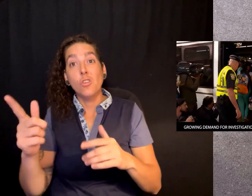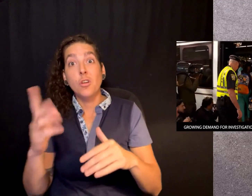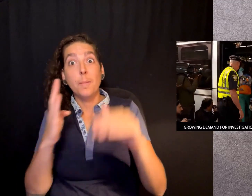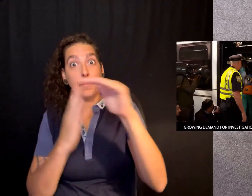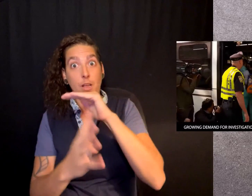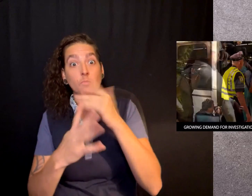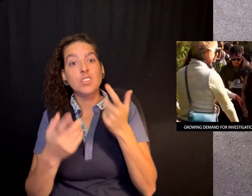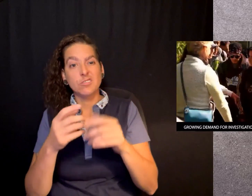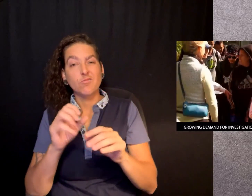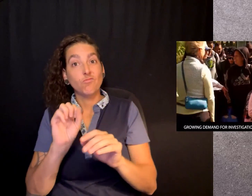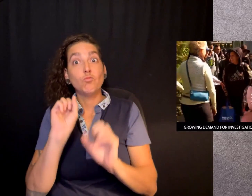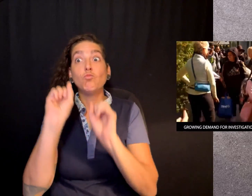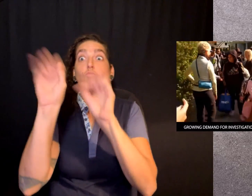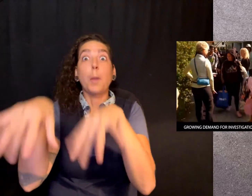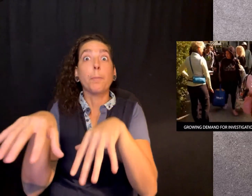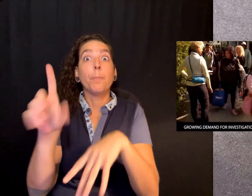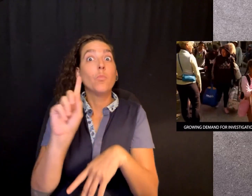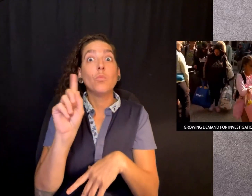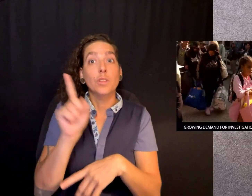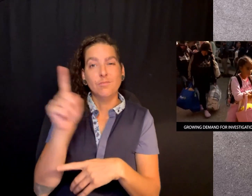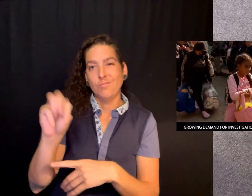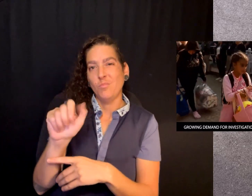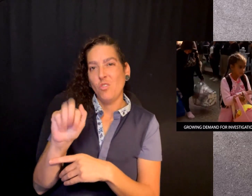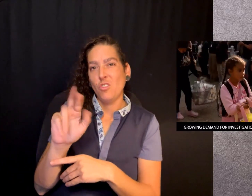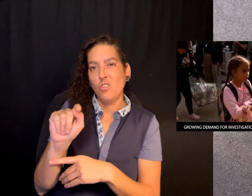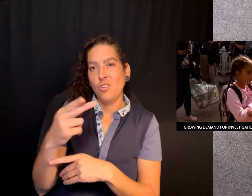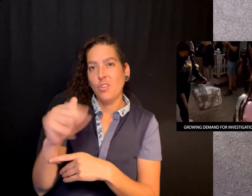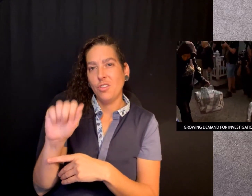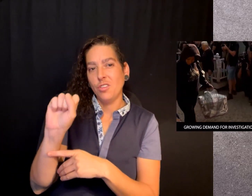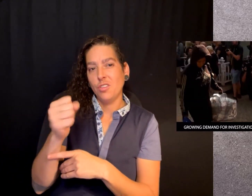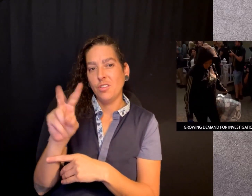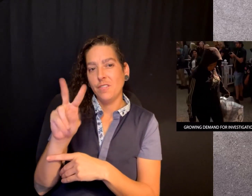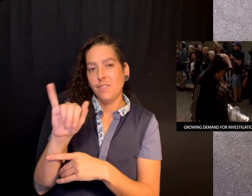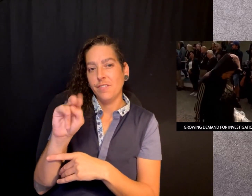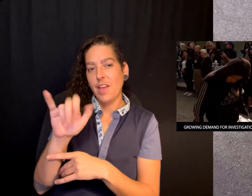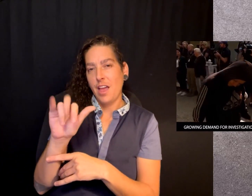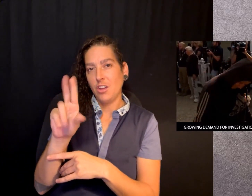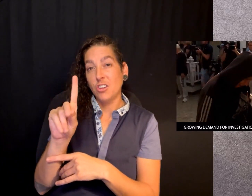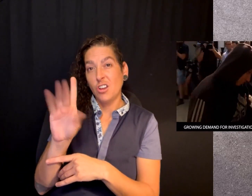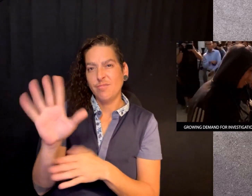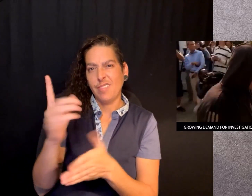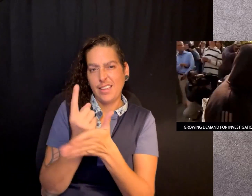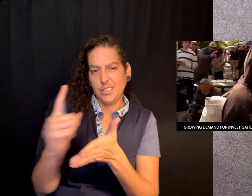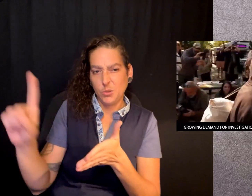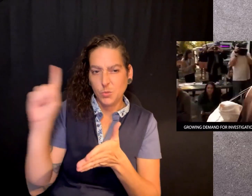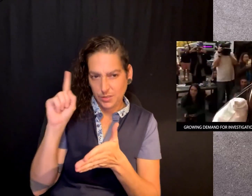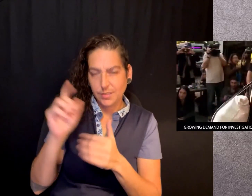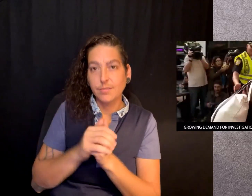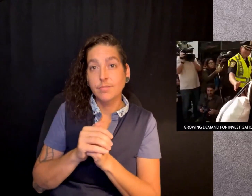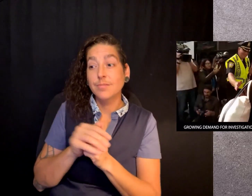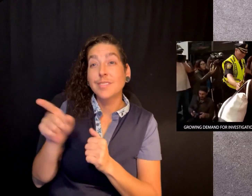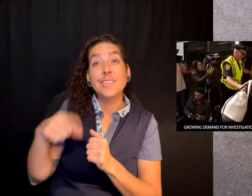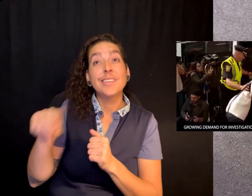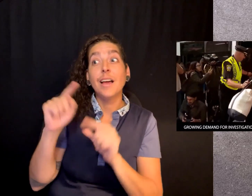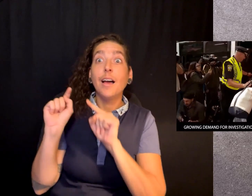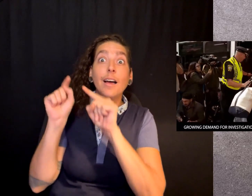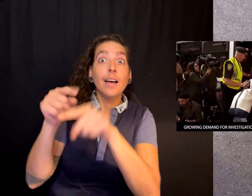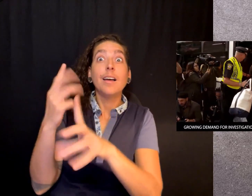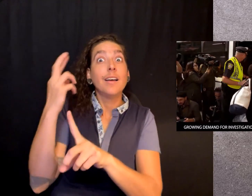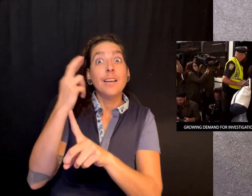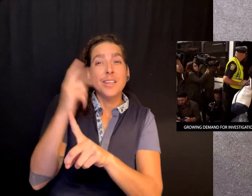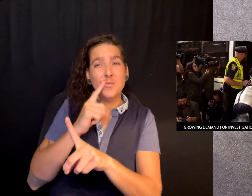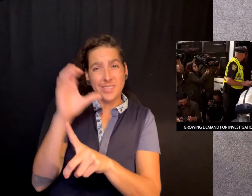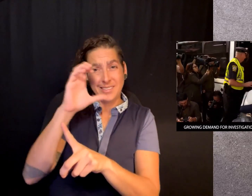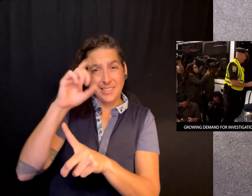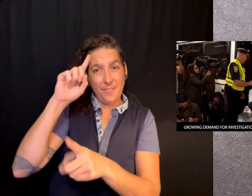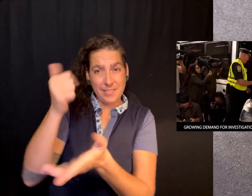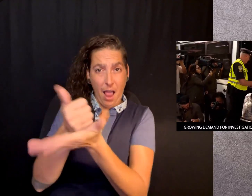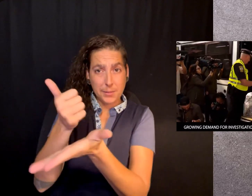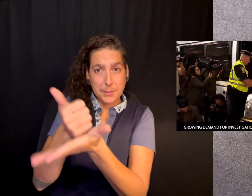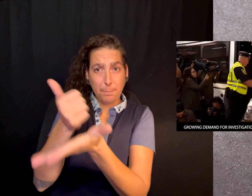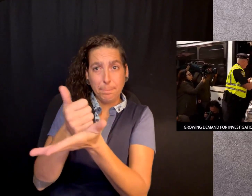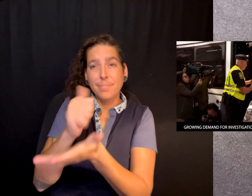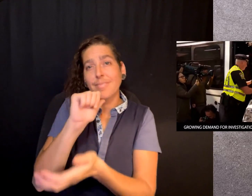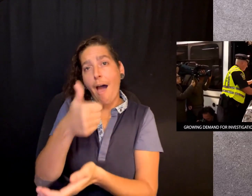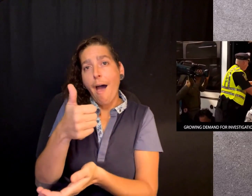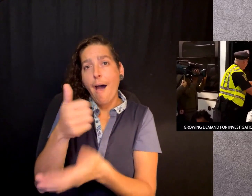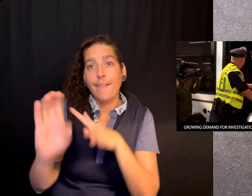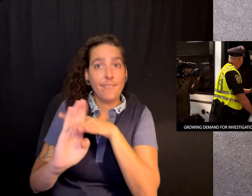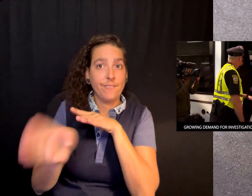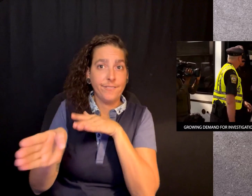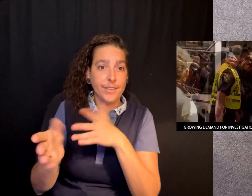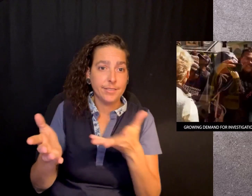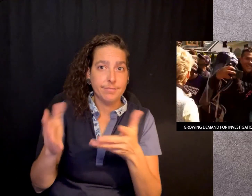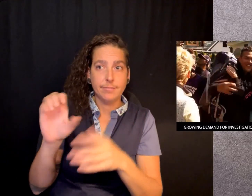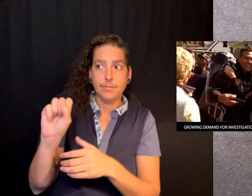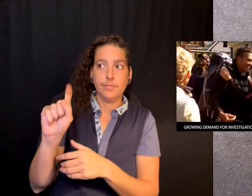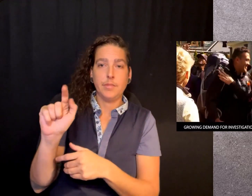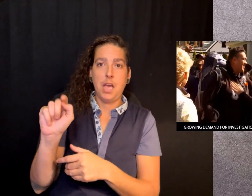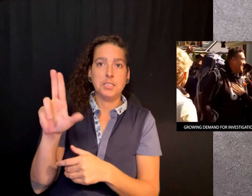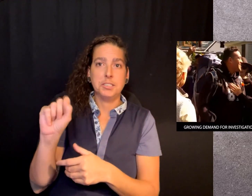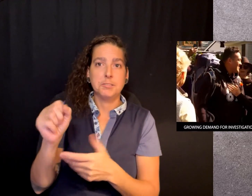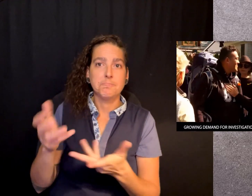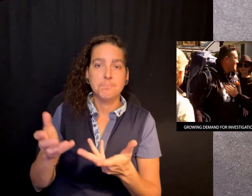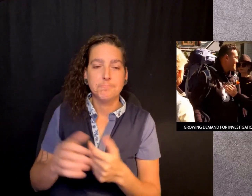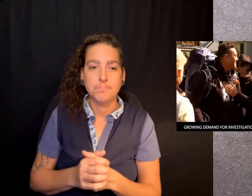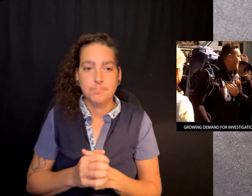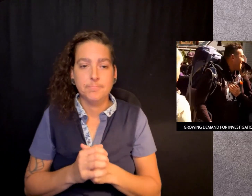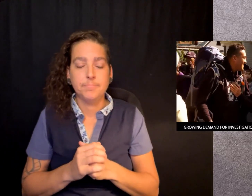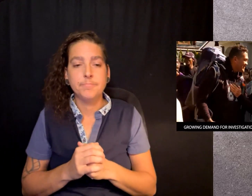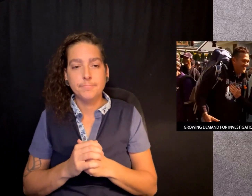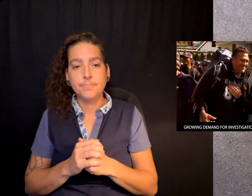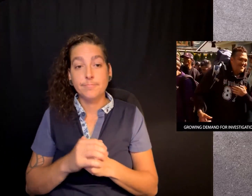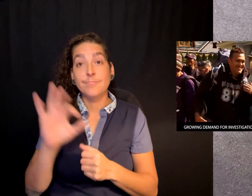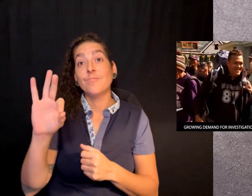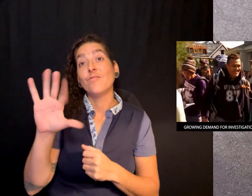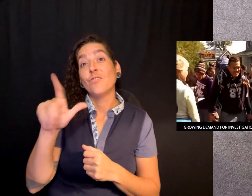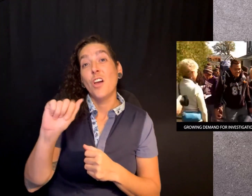in Martha's Vineyard last week were seeking asylum not refugee status